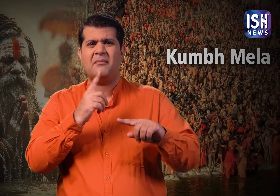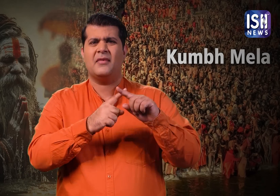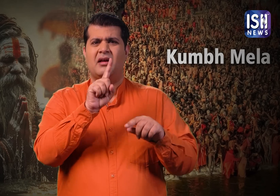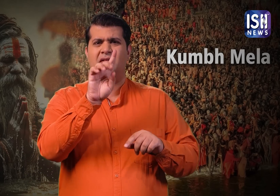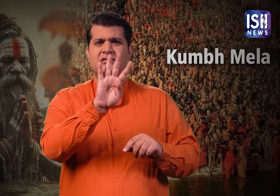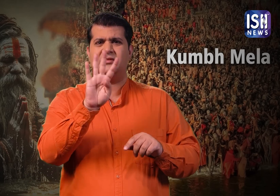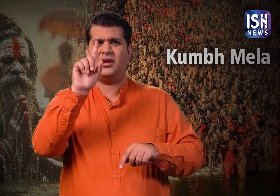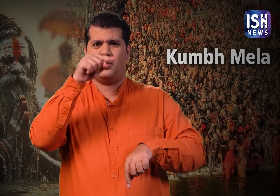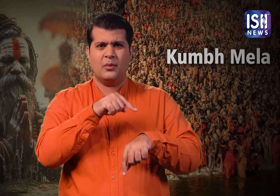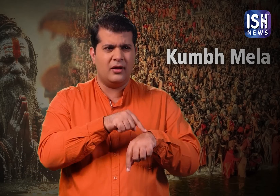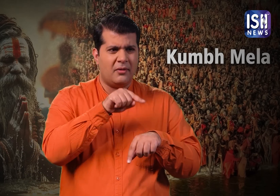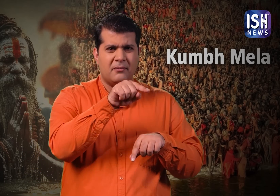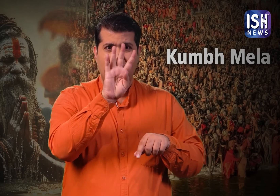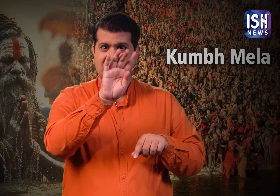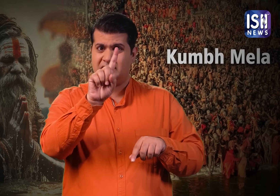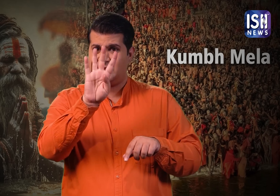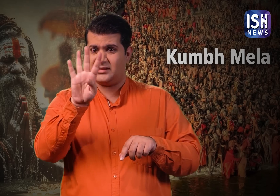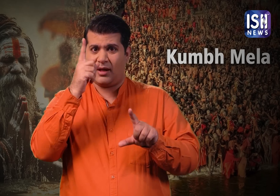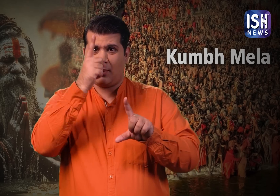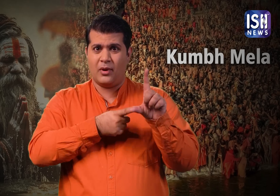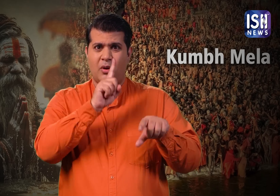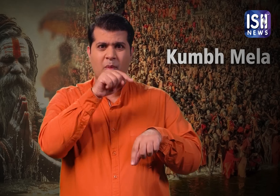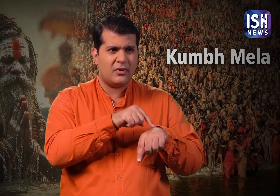There's also one Kumbh Mela that happens once in 144 years!